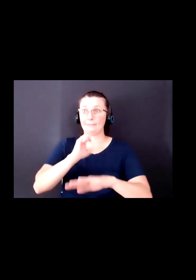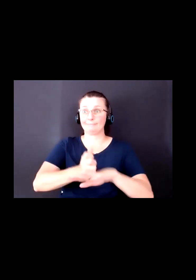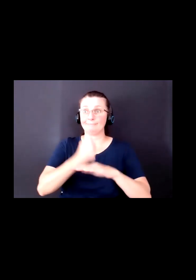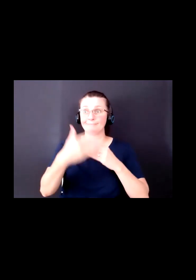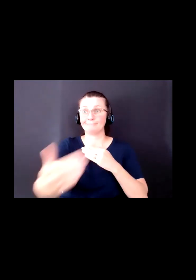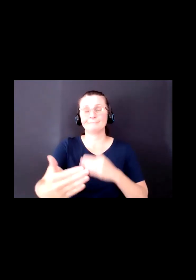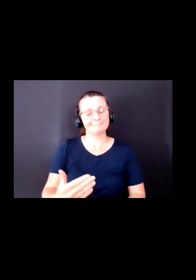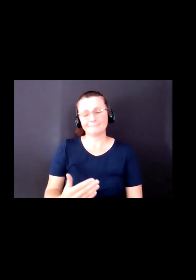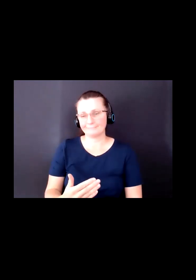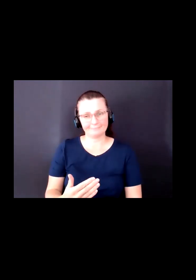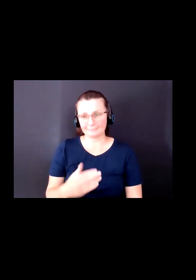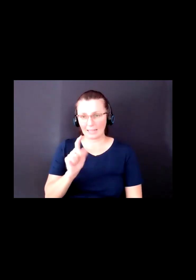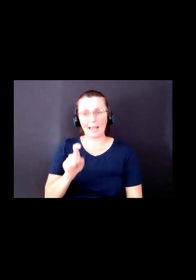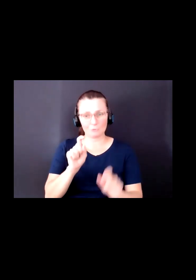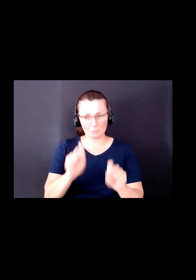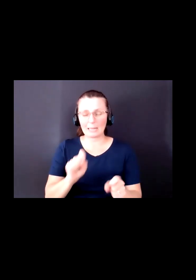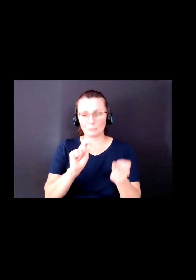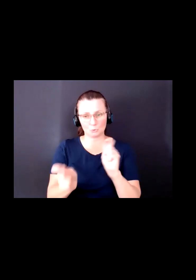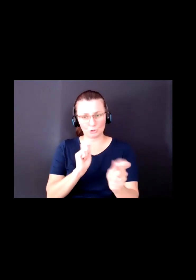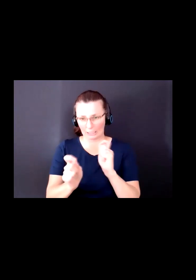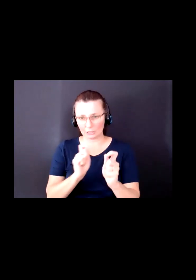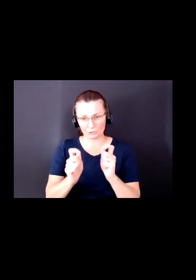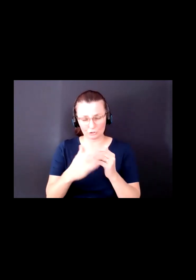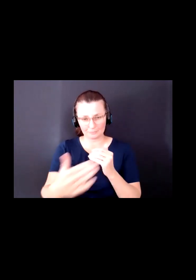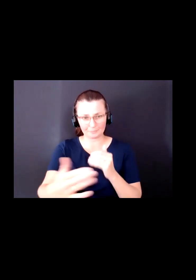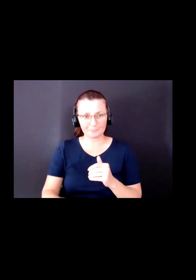Now we're going to briefly discuss recourse and offer a few